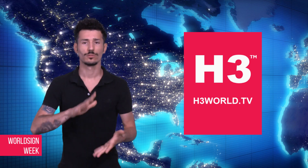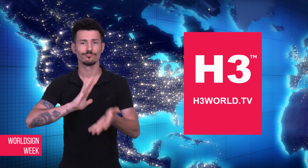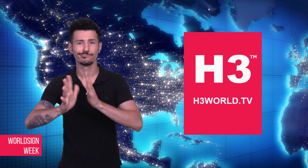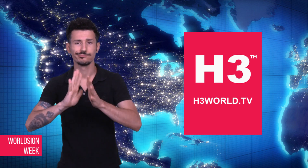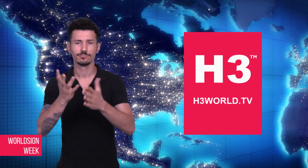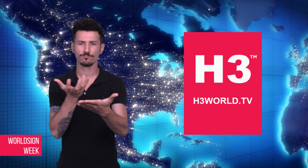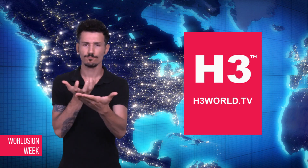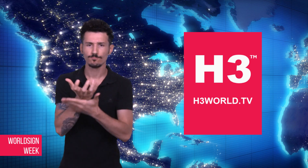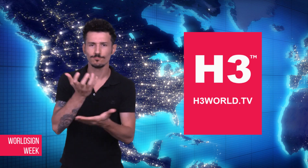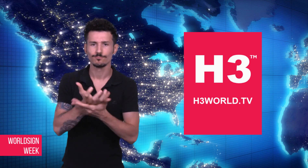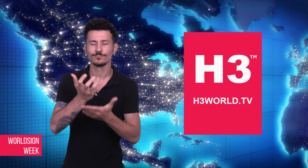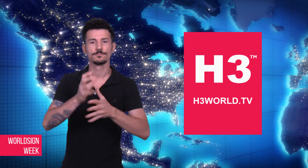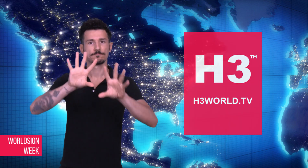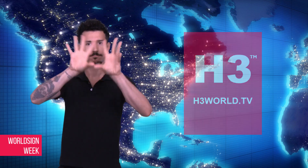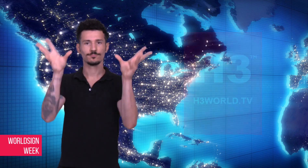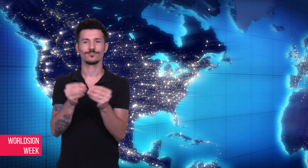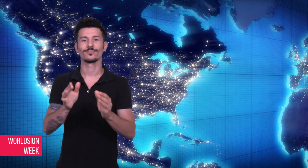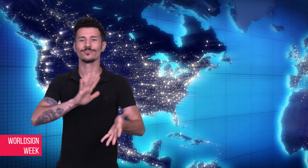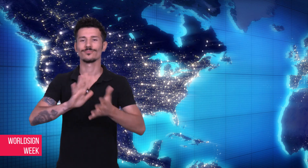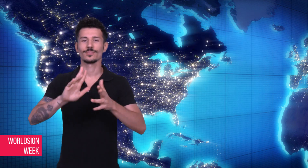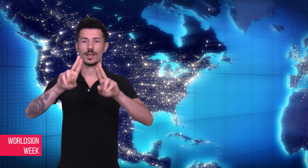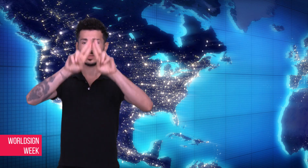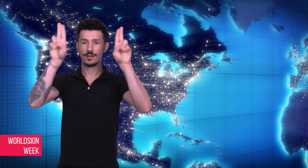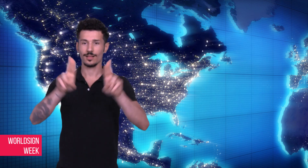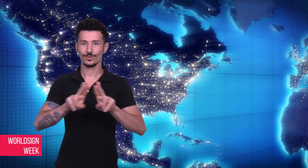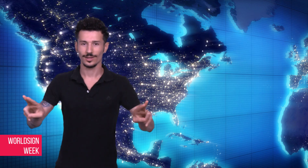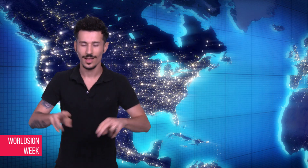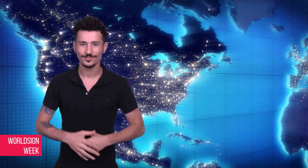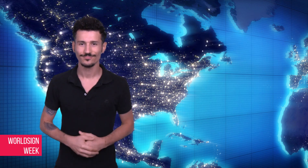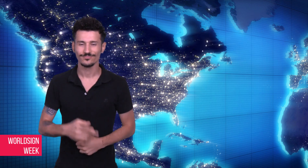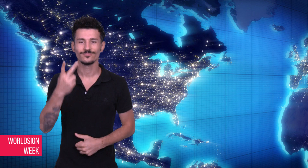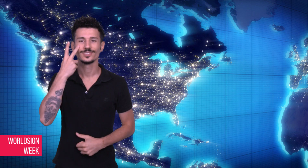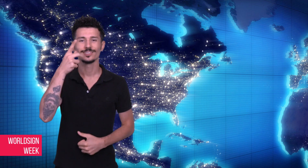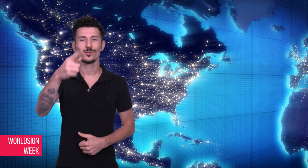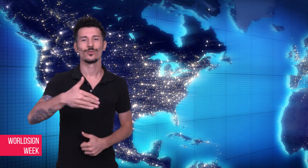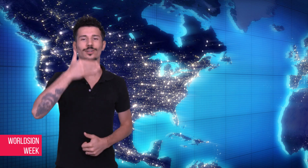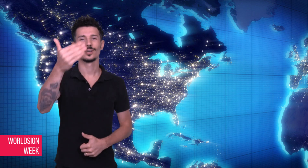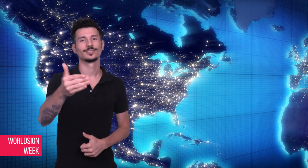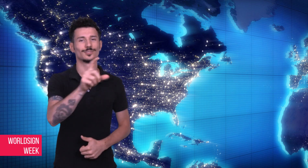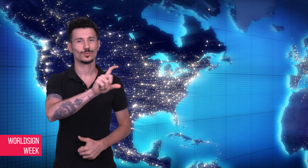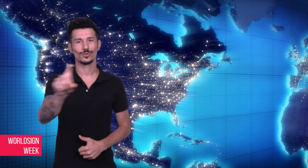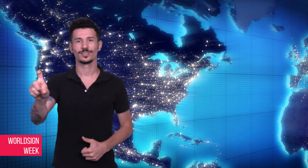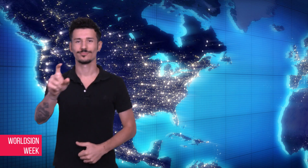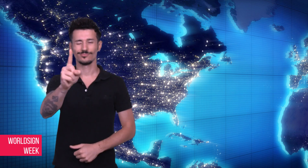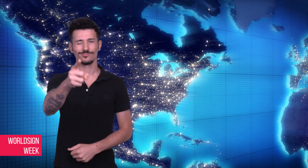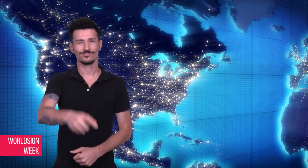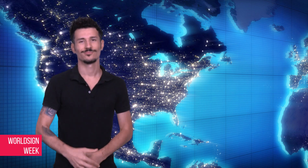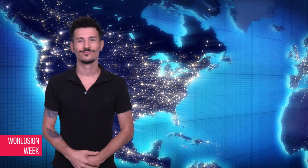all in International Sign. See you next week.